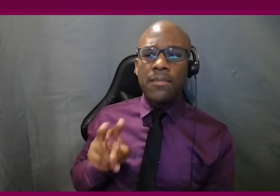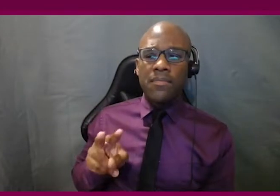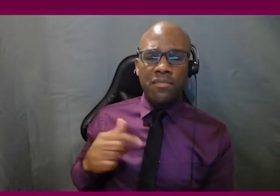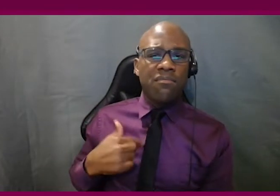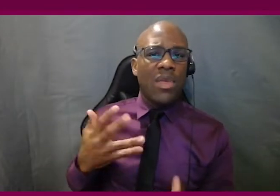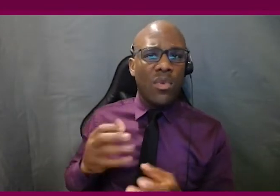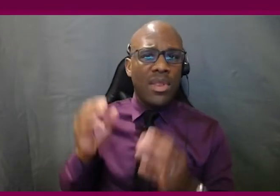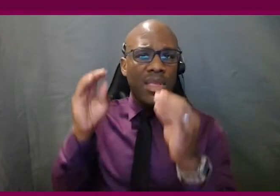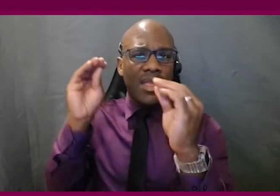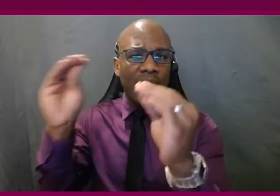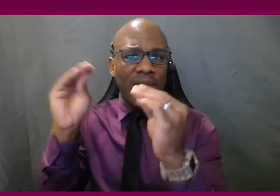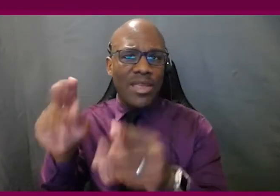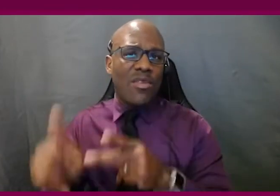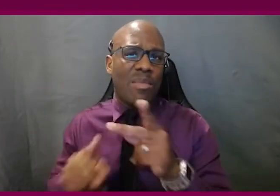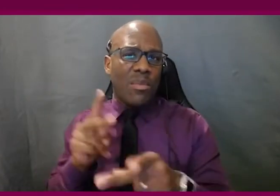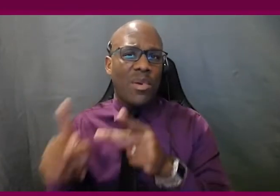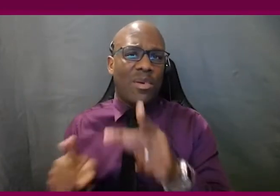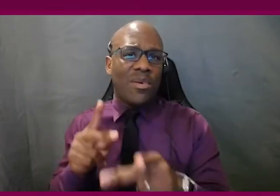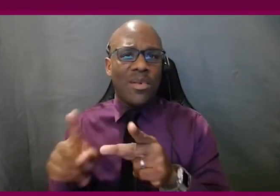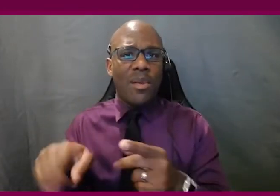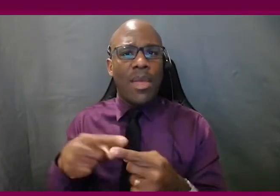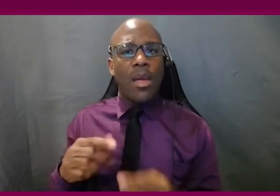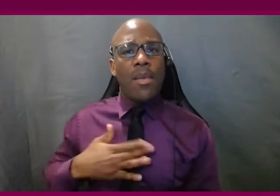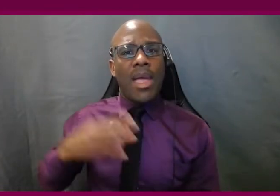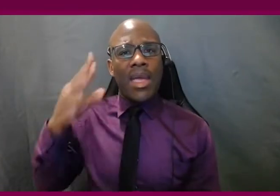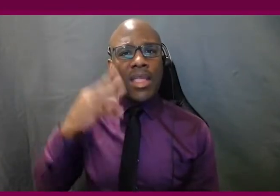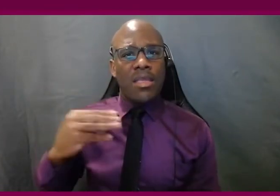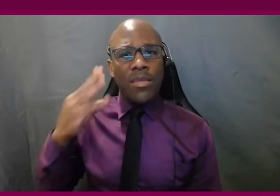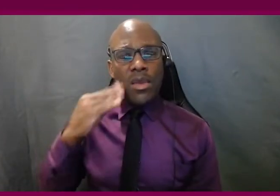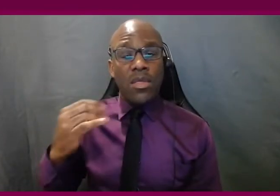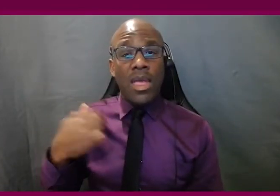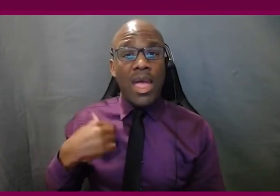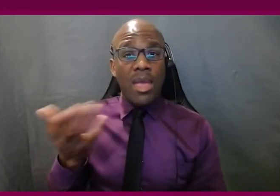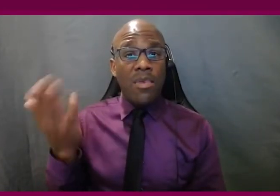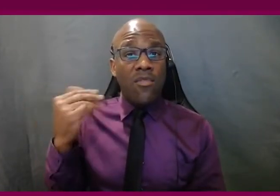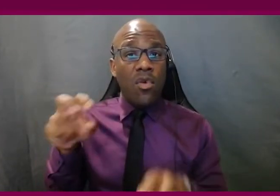that I've seen because they've been amazing, but there's just a profound lack of education